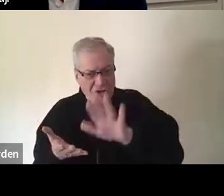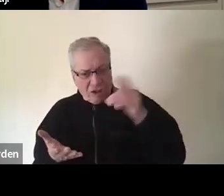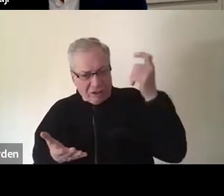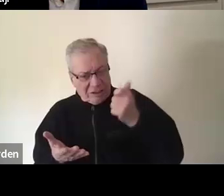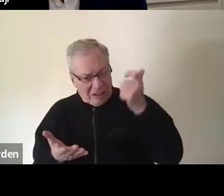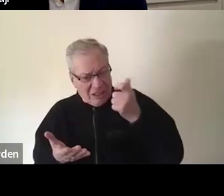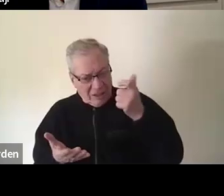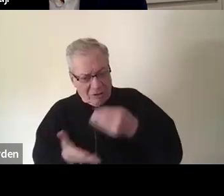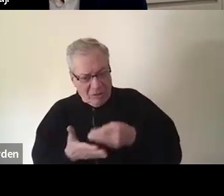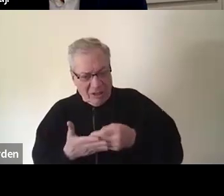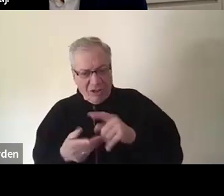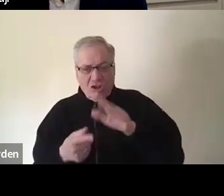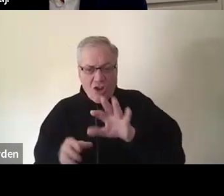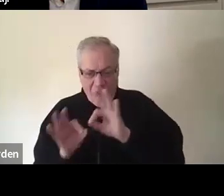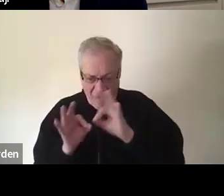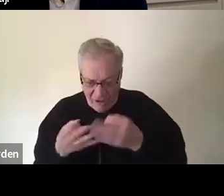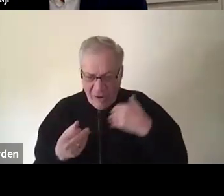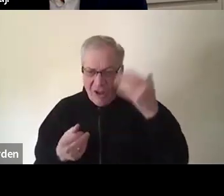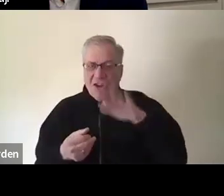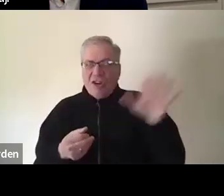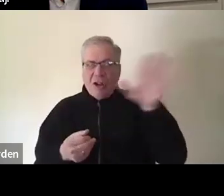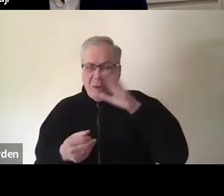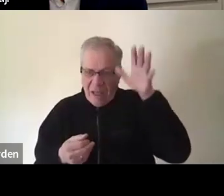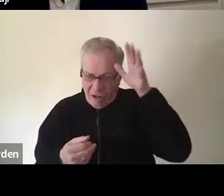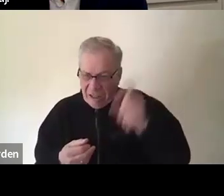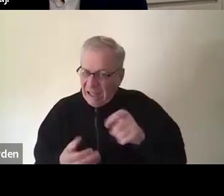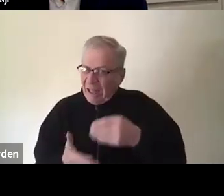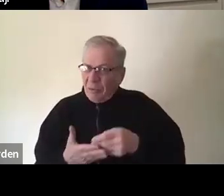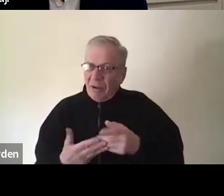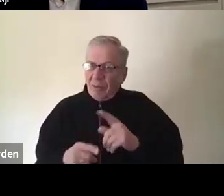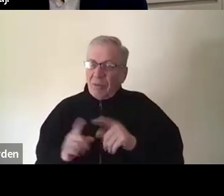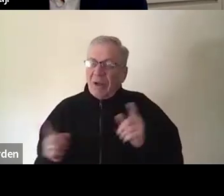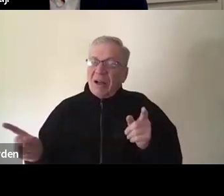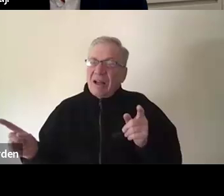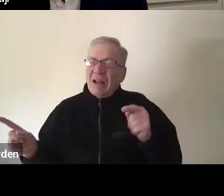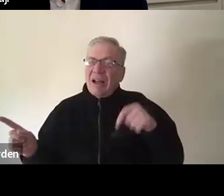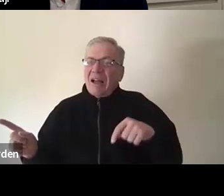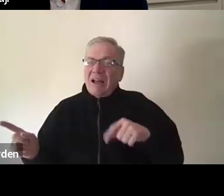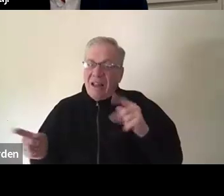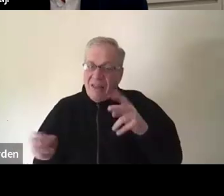to and we understand your parents need the money, but this investment is so that you